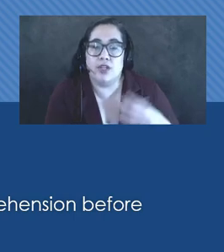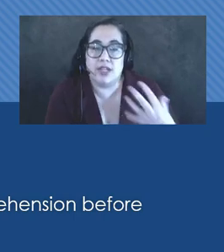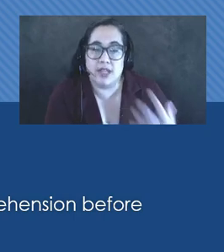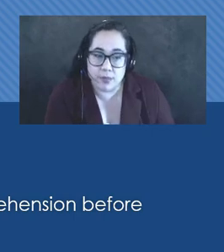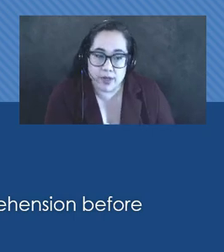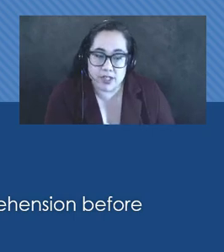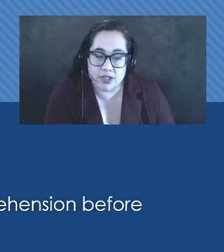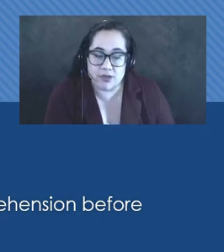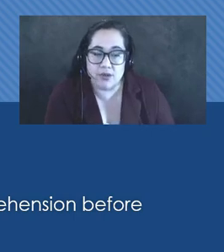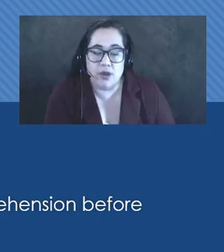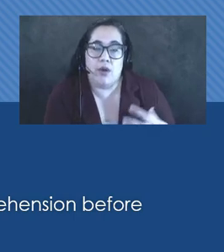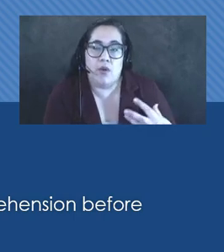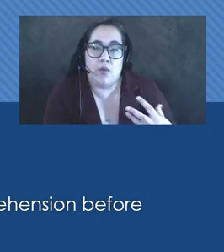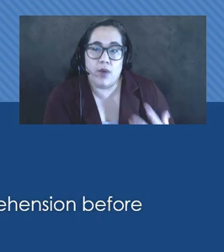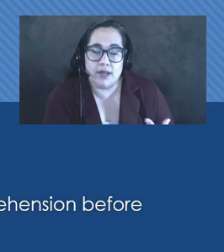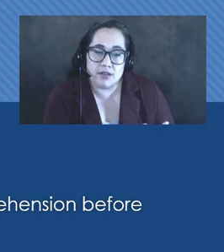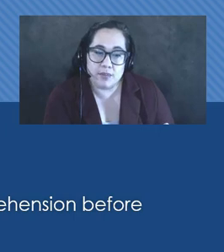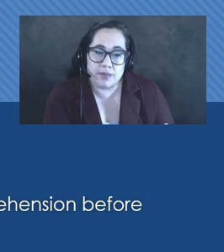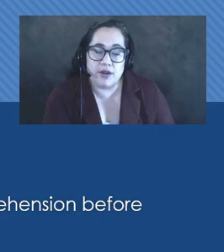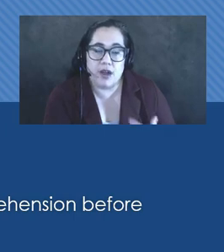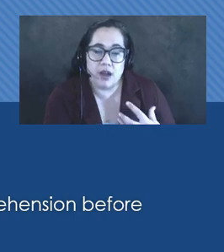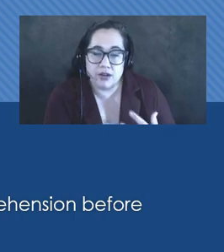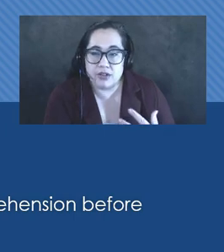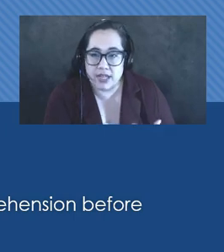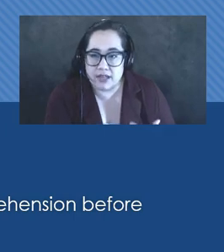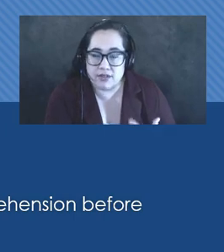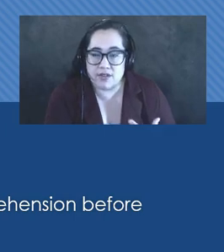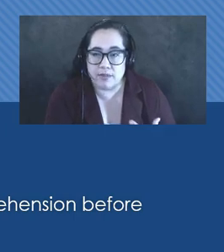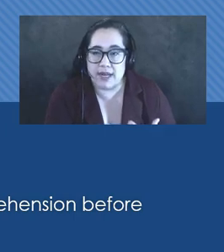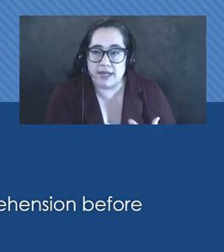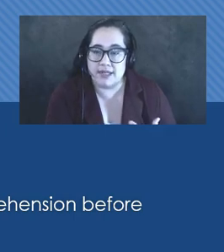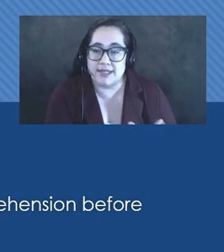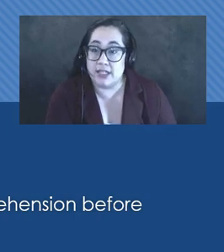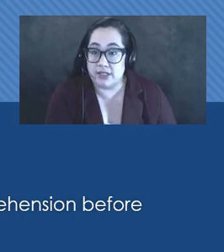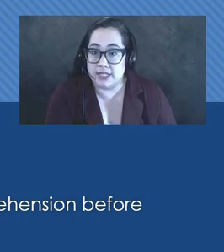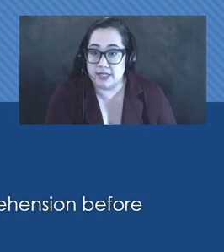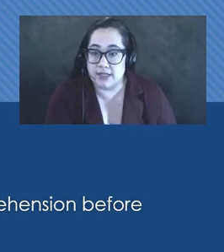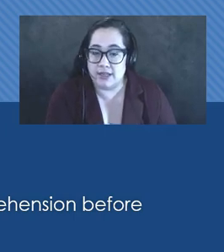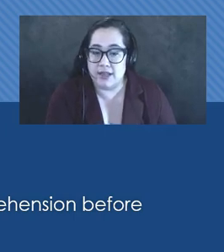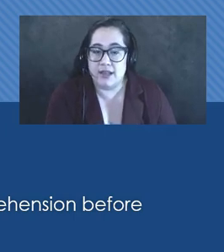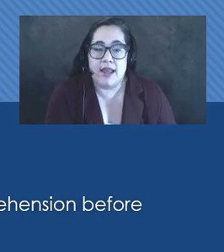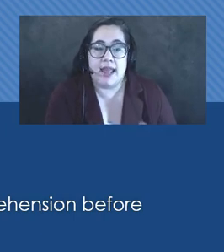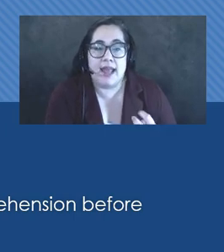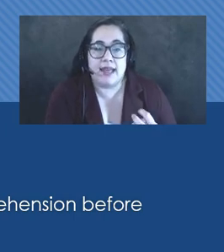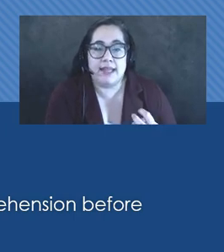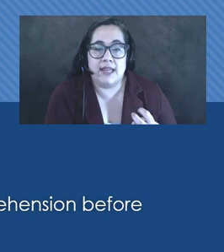Which again points to when an interpreter understands those main ideas clearly and can